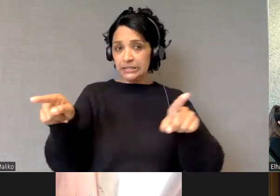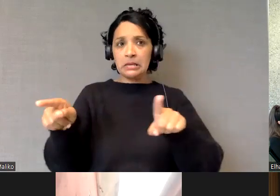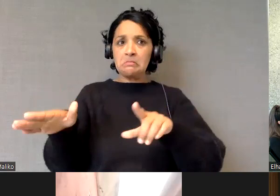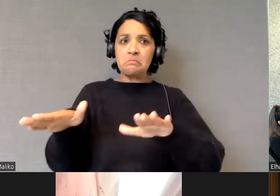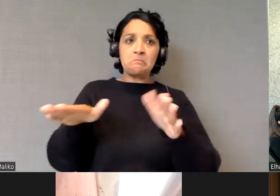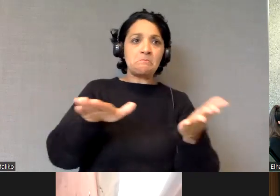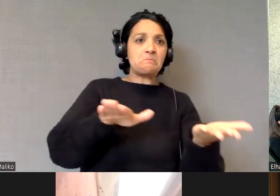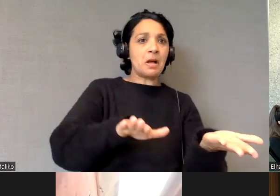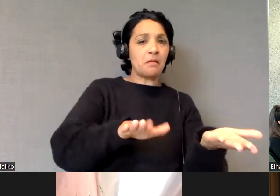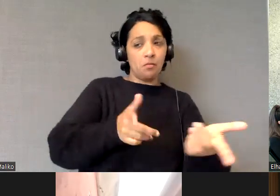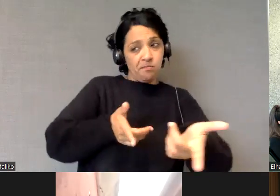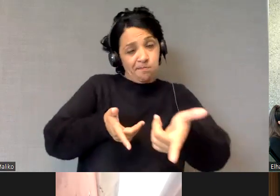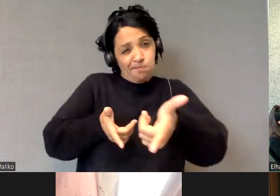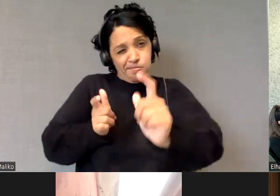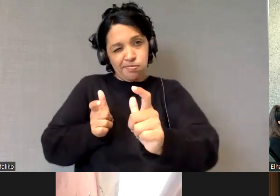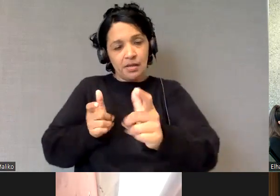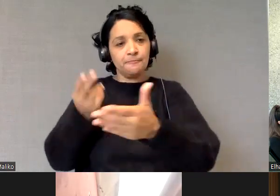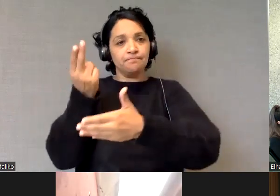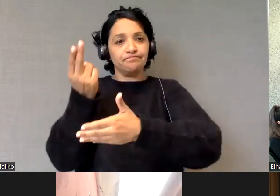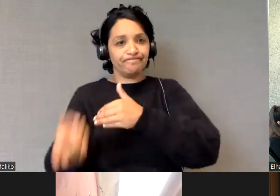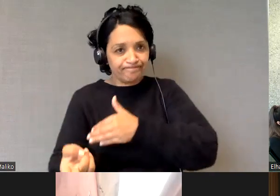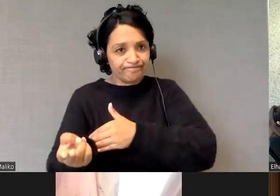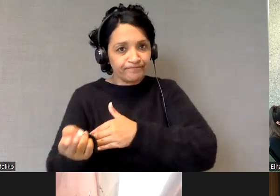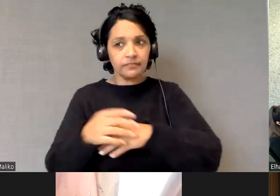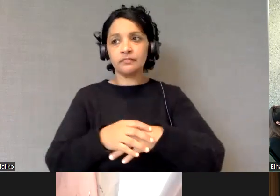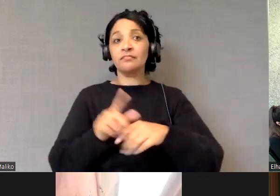Some have been abandoned.